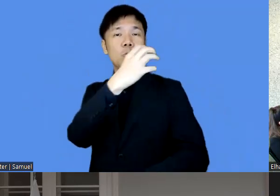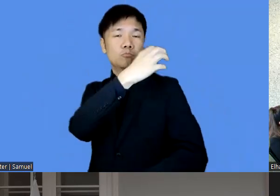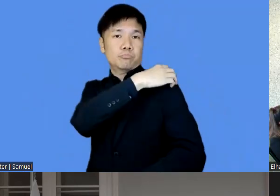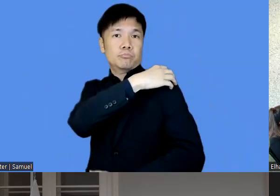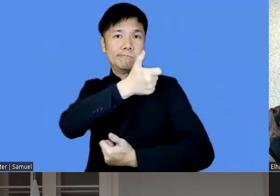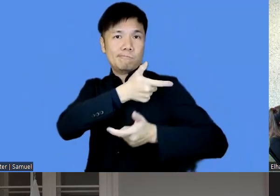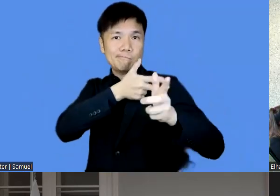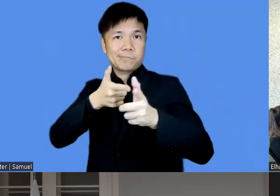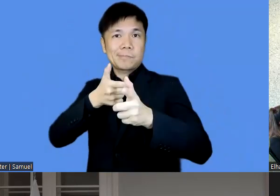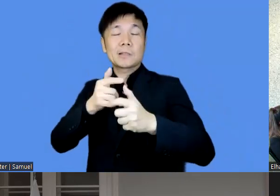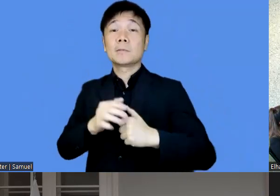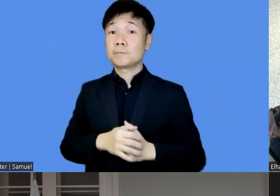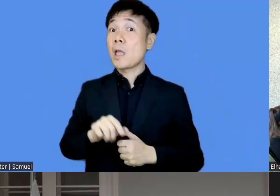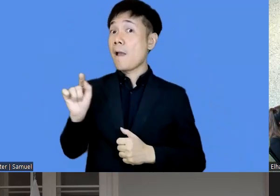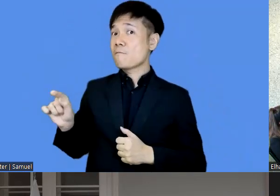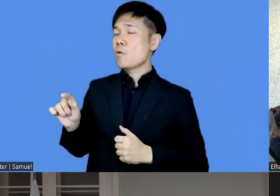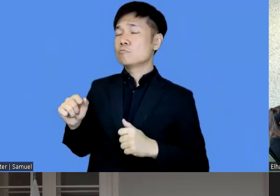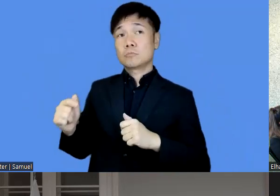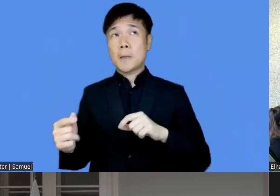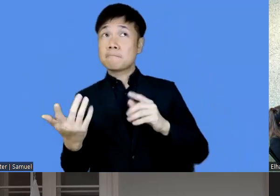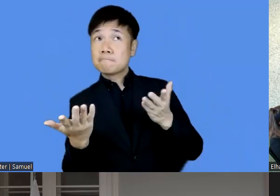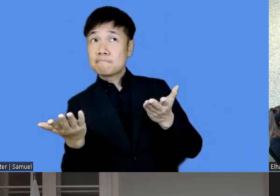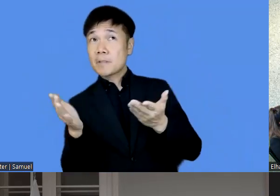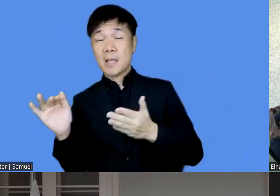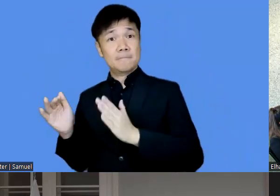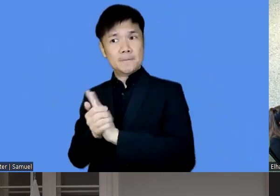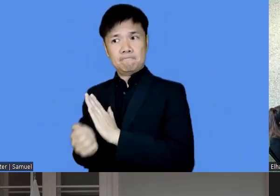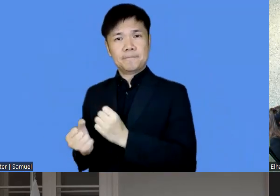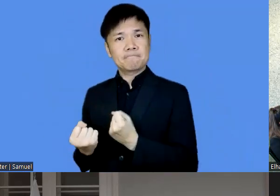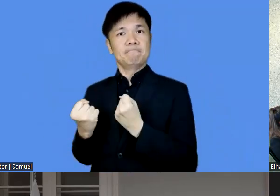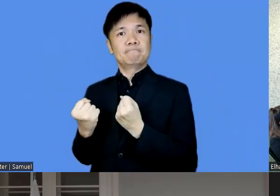as well as a capacity building of OPOs in international humanitarian law.